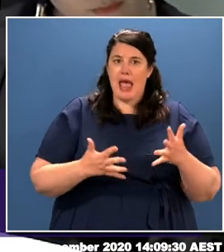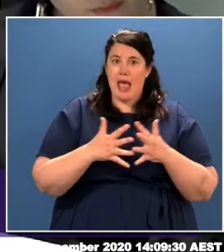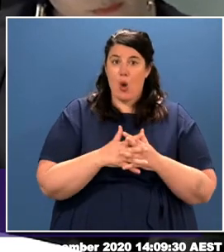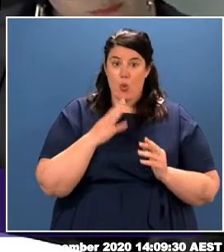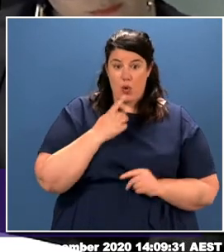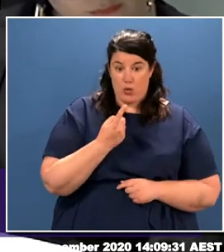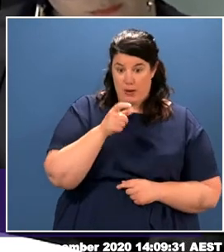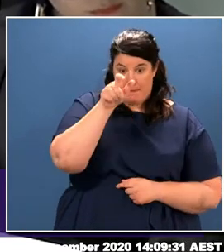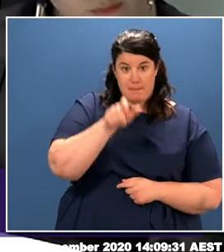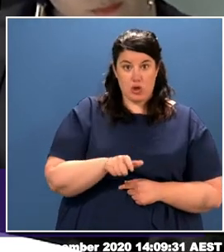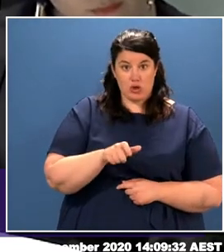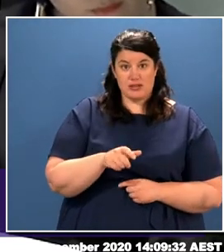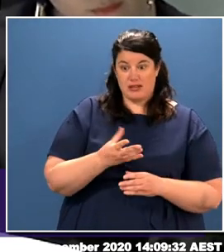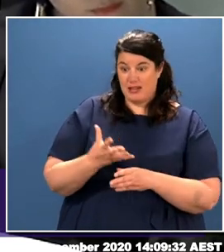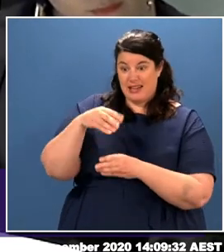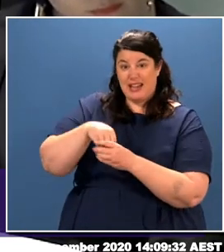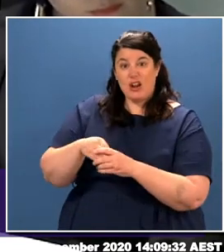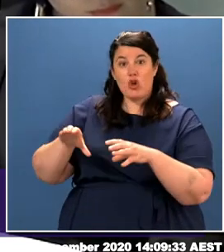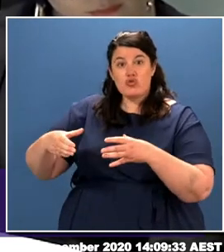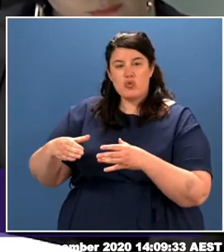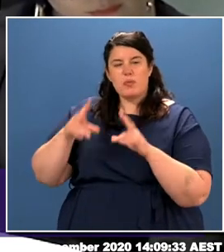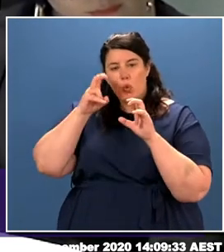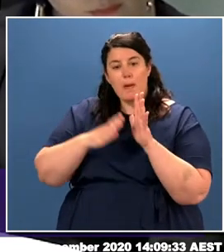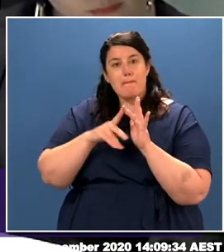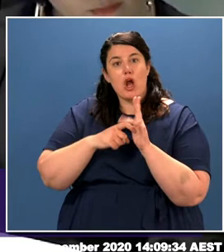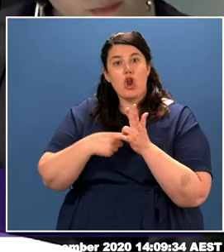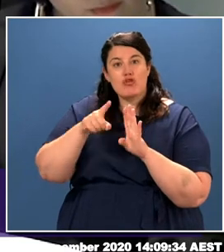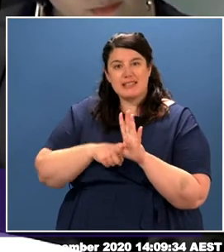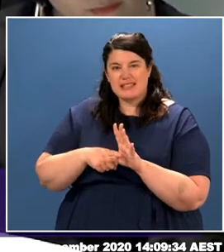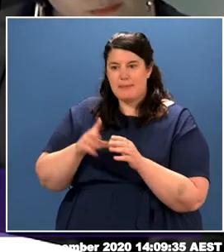member of a stigmatised minority group, that the disharmony, if you like,